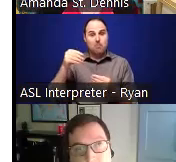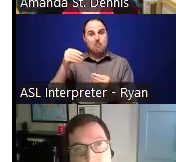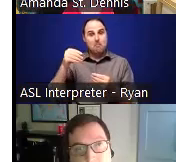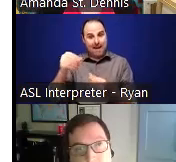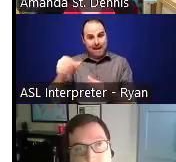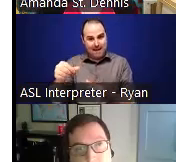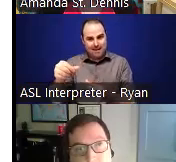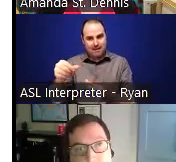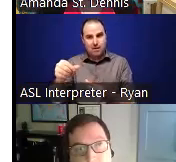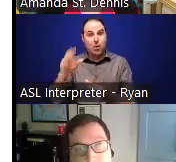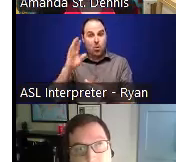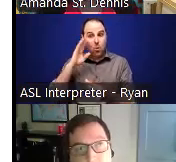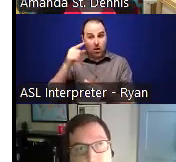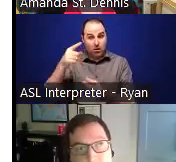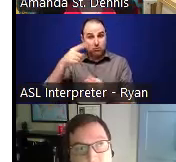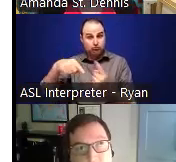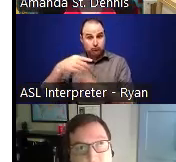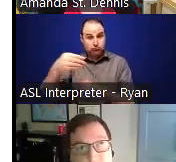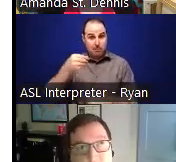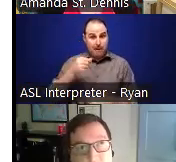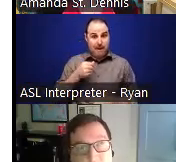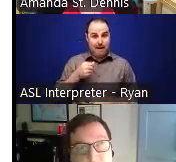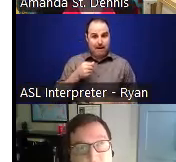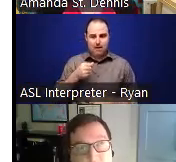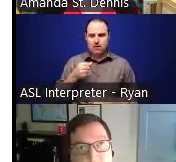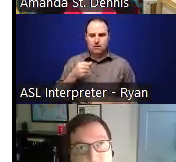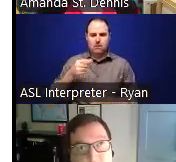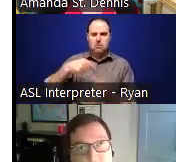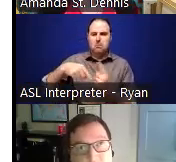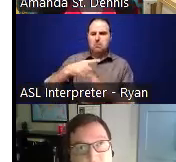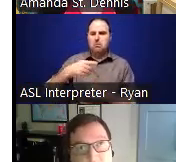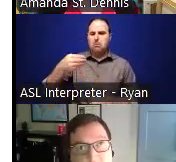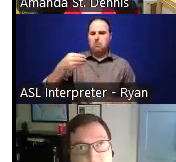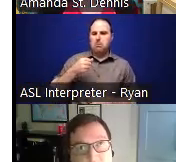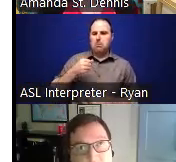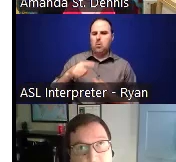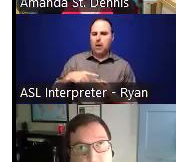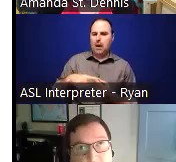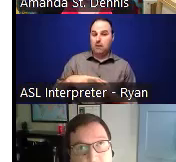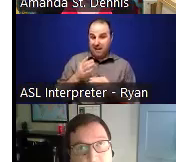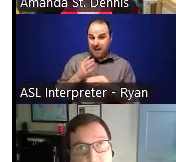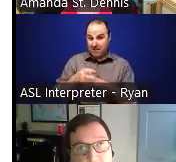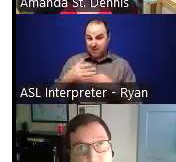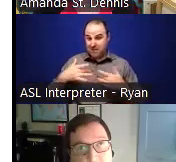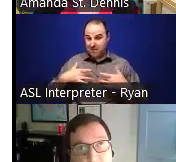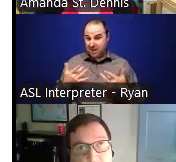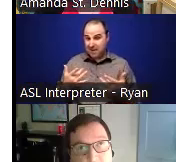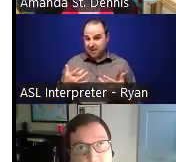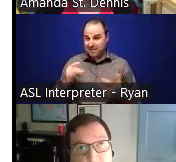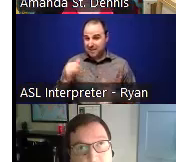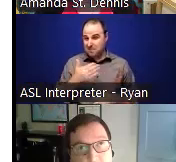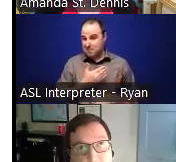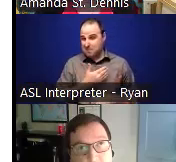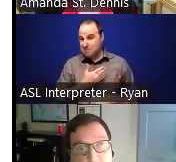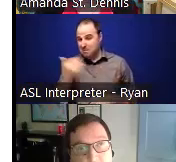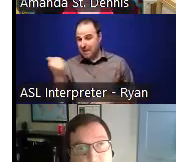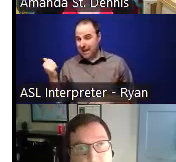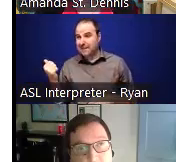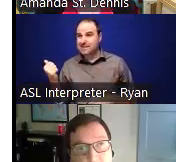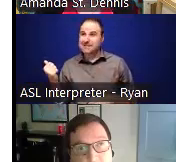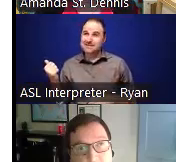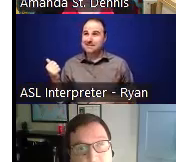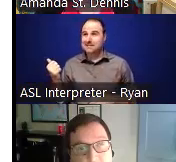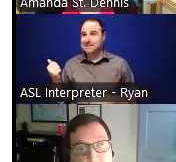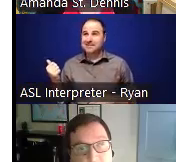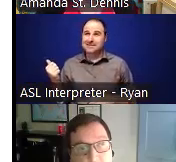are we getting reimbursed? Is being reimbursed after the event the best use of funding,